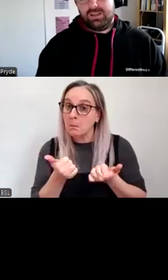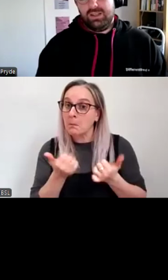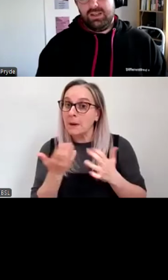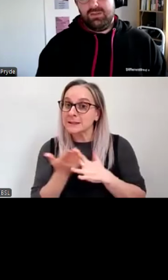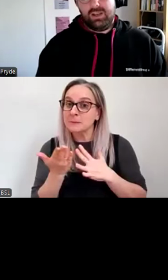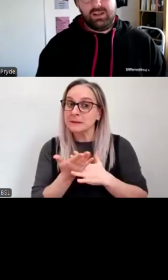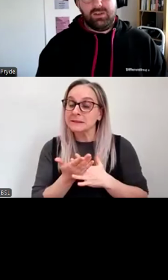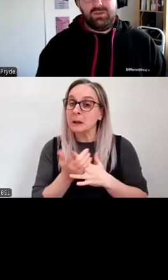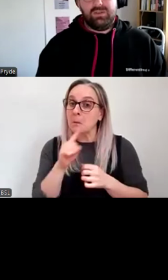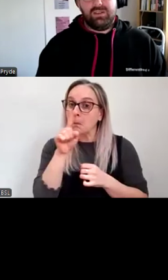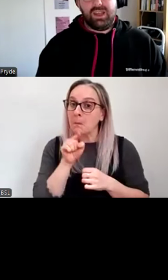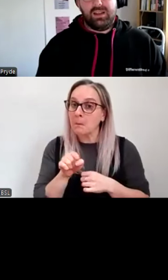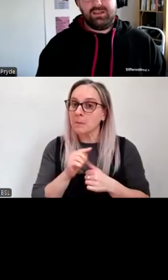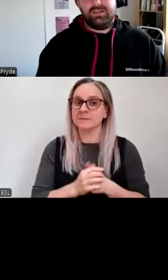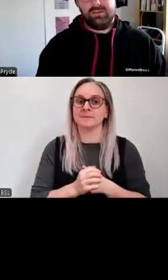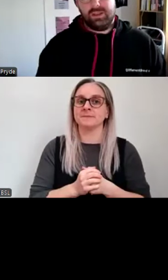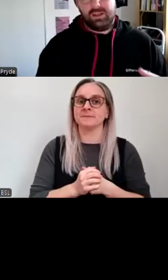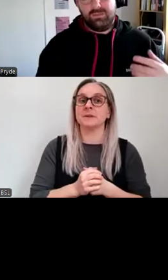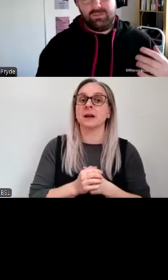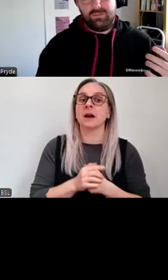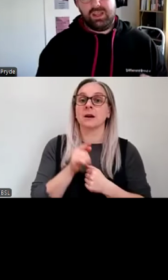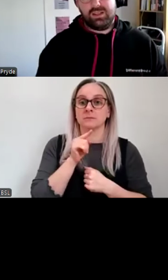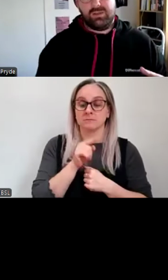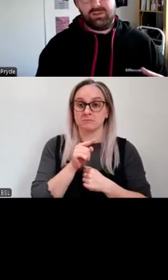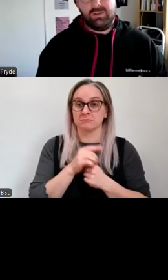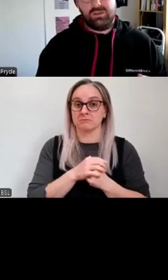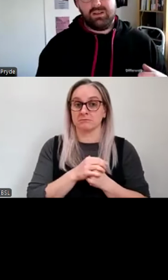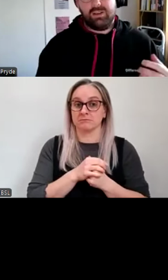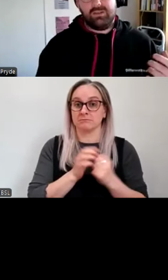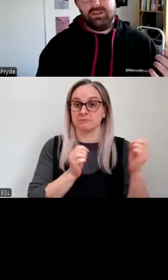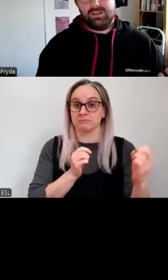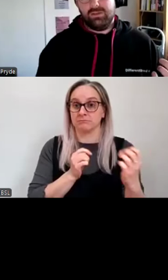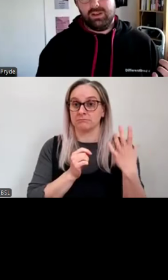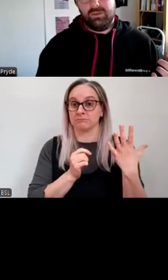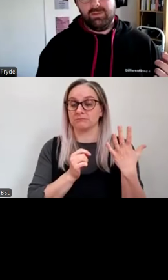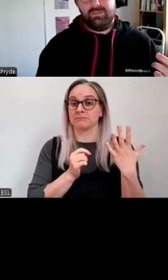We can see right now that when it takes a while to load and it finally does load up,